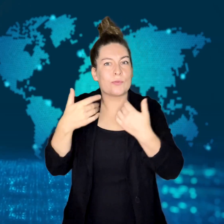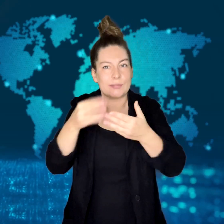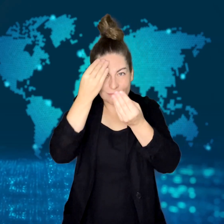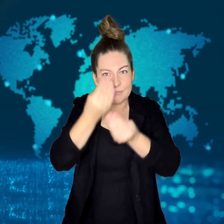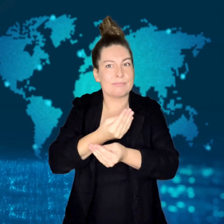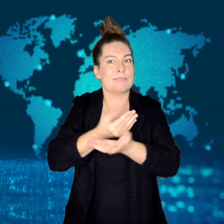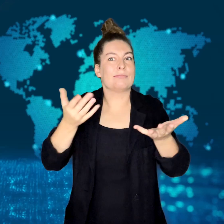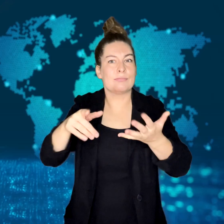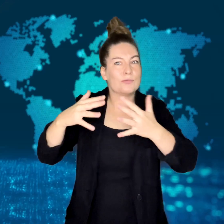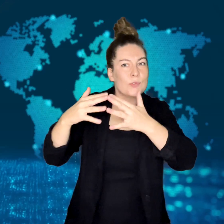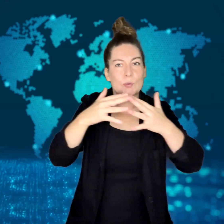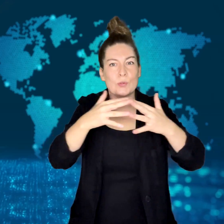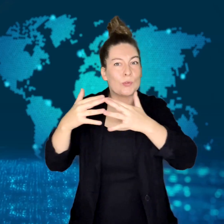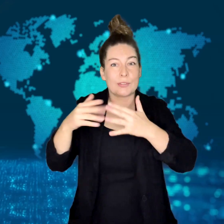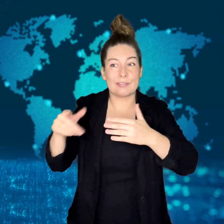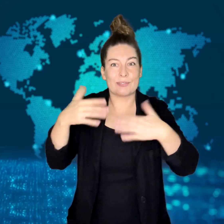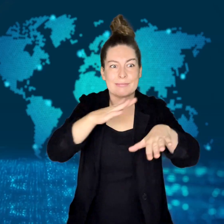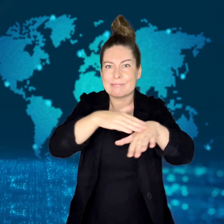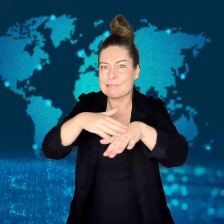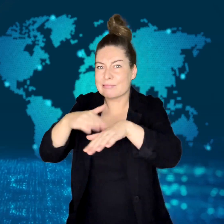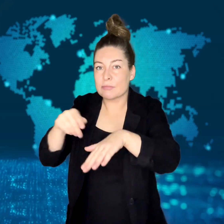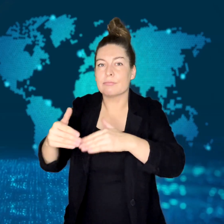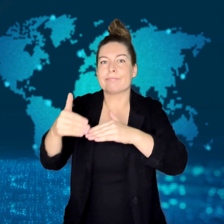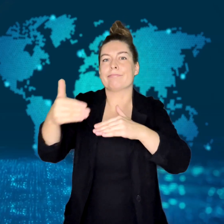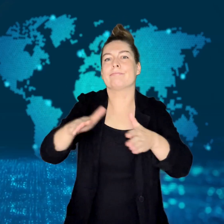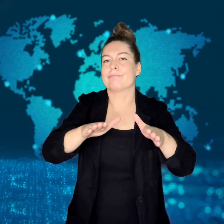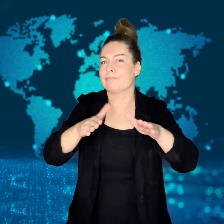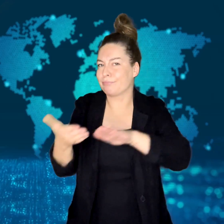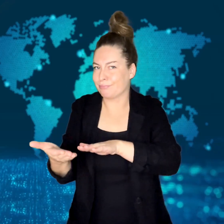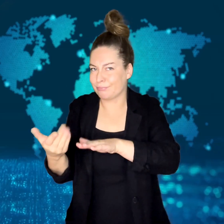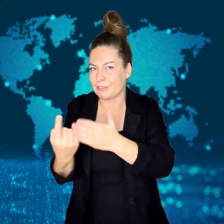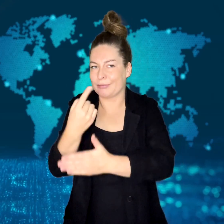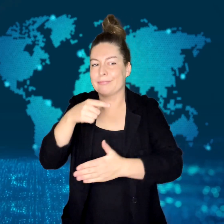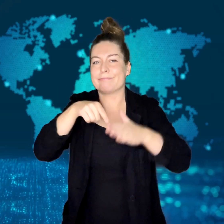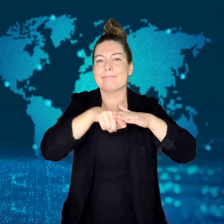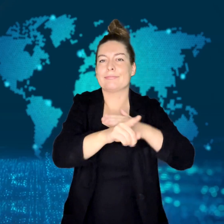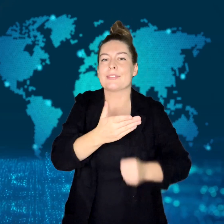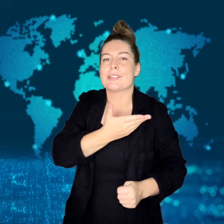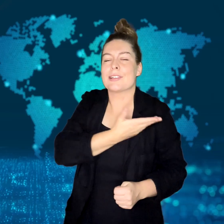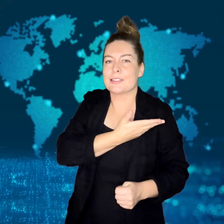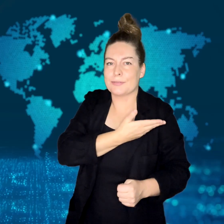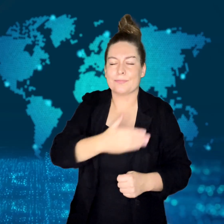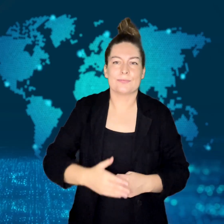that have angered many. Israel’s Another journalist reporting